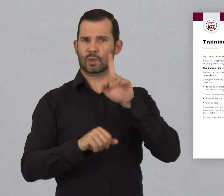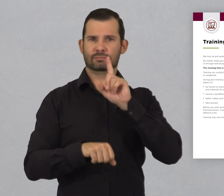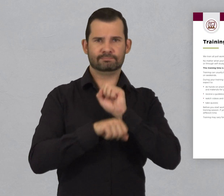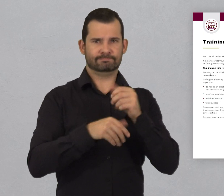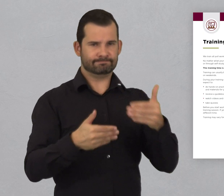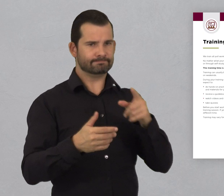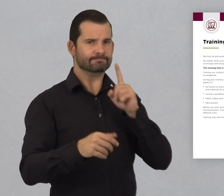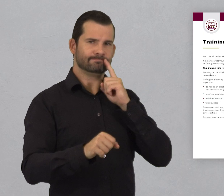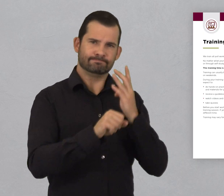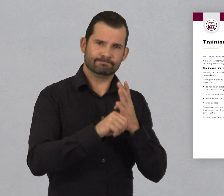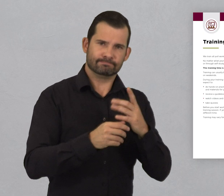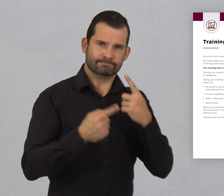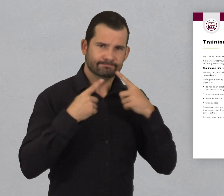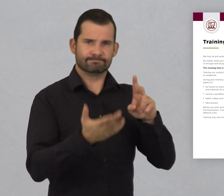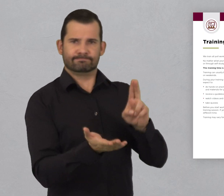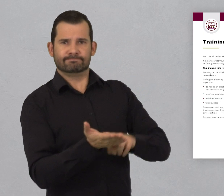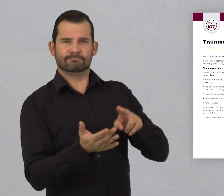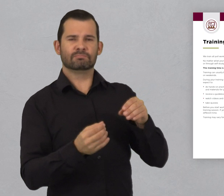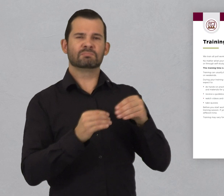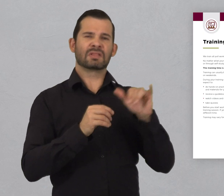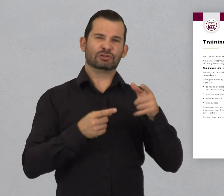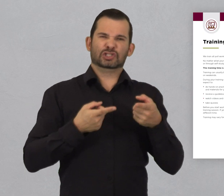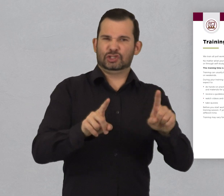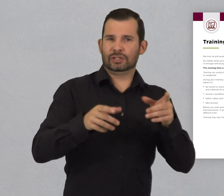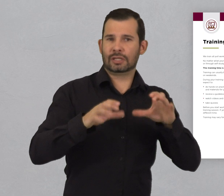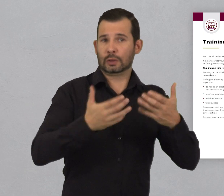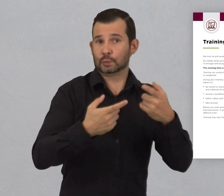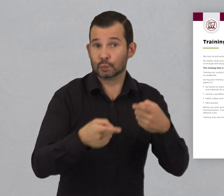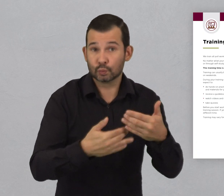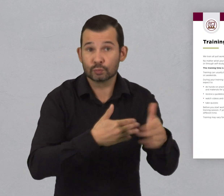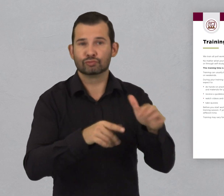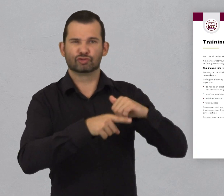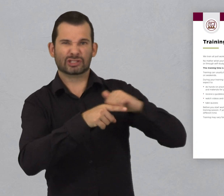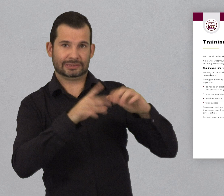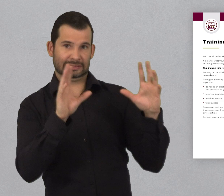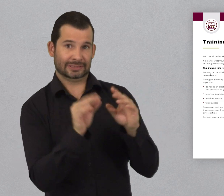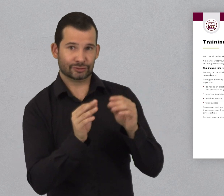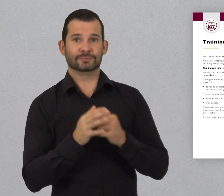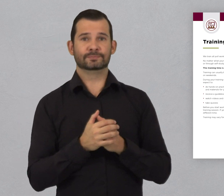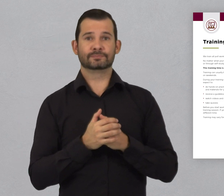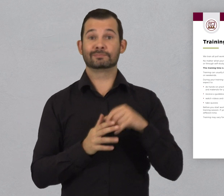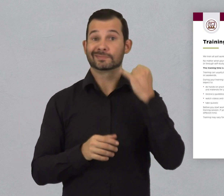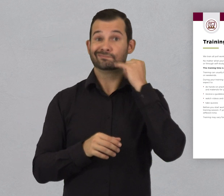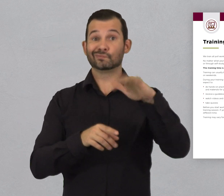declaration, likely during a classroom training session. If your training is in another format,